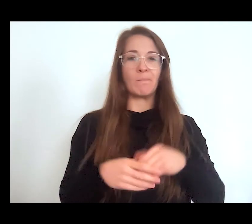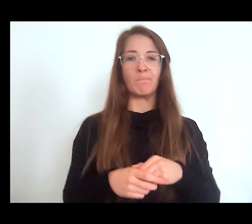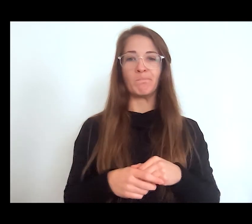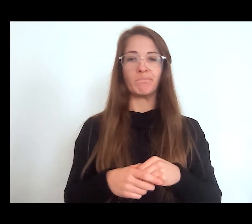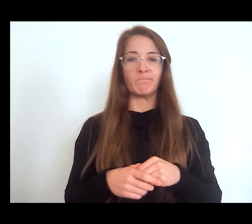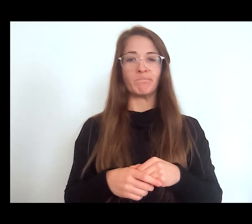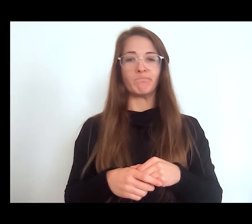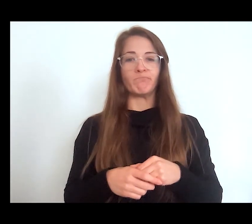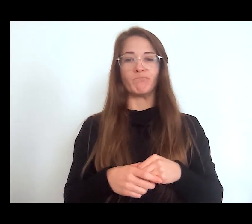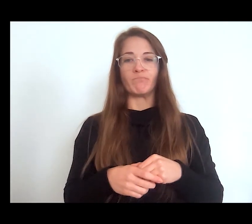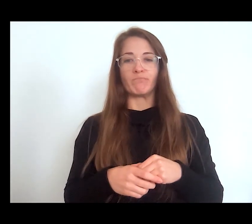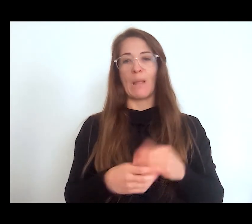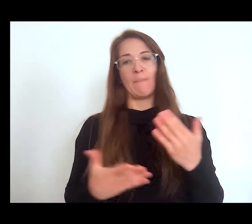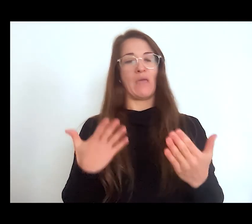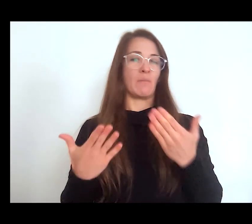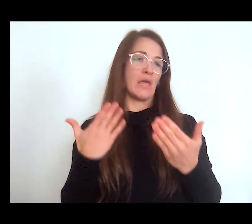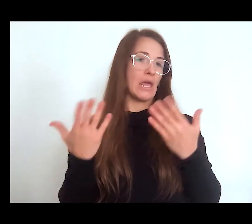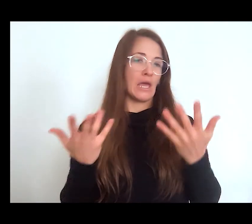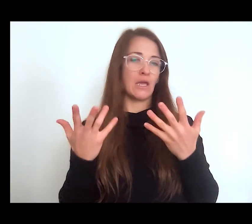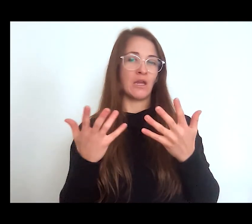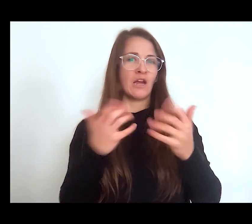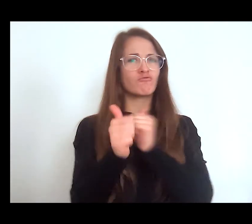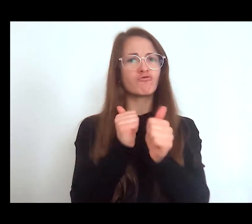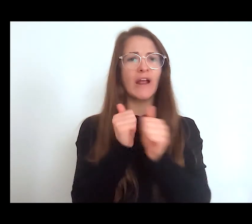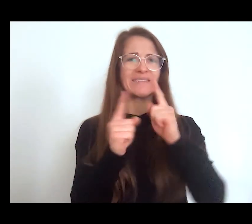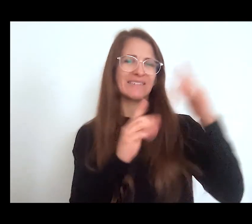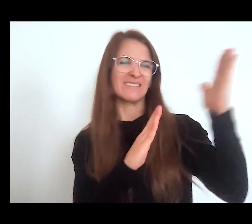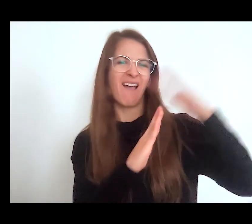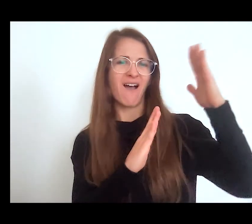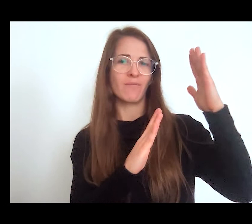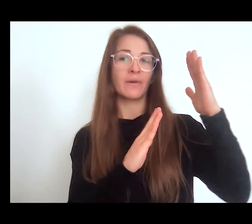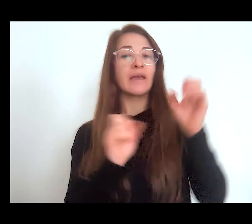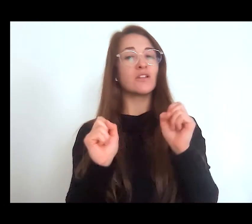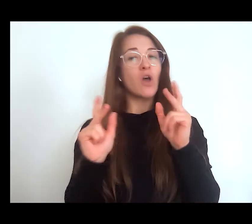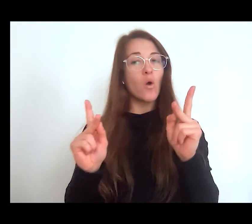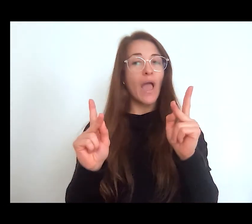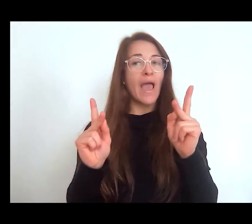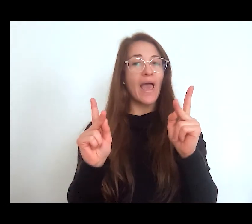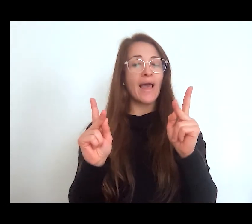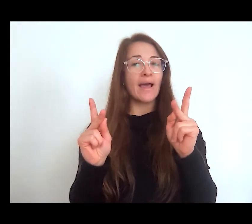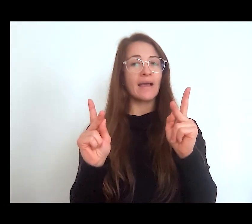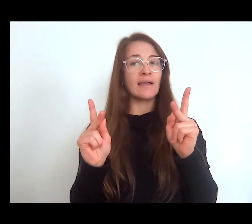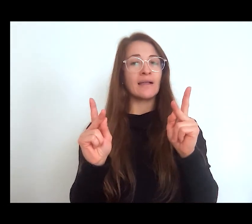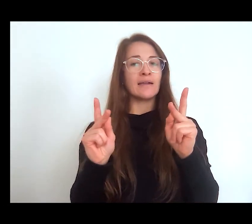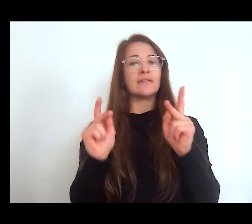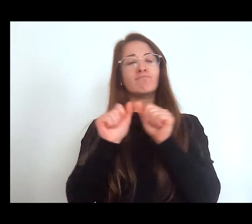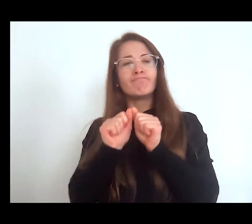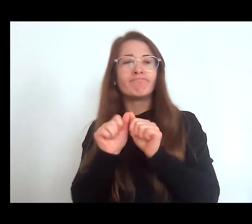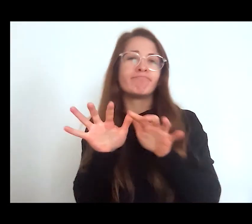COMPETITION, OR A RACE TO THE TOP, IT IS OKAY TO SPREAD LOVE